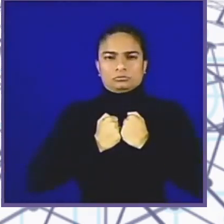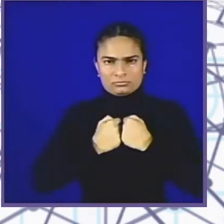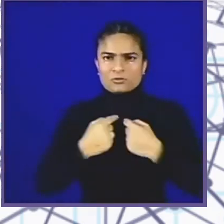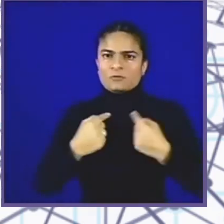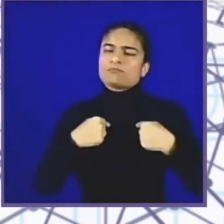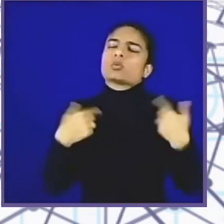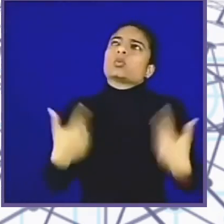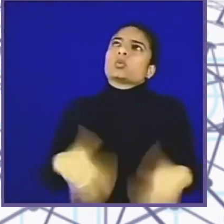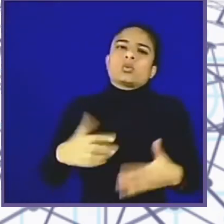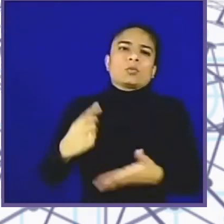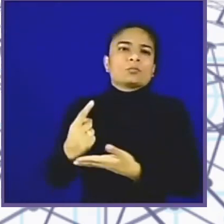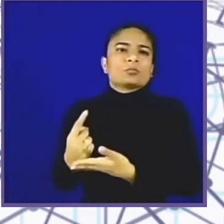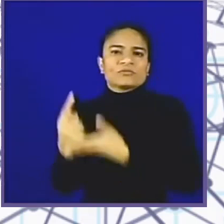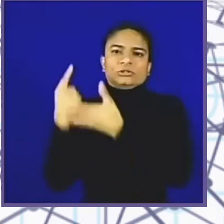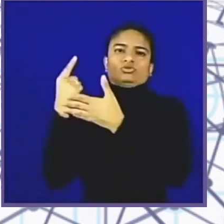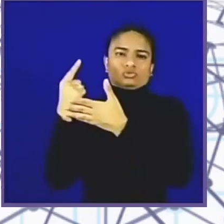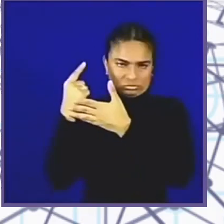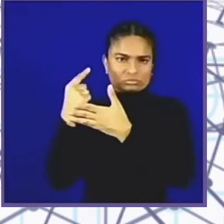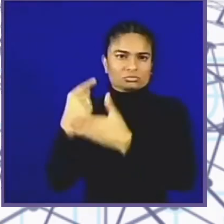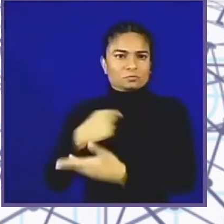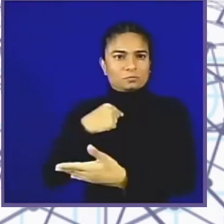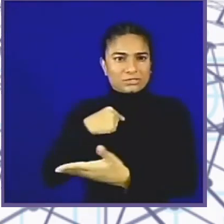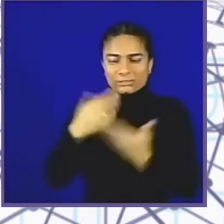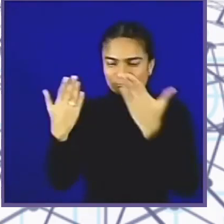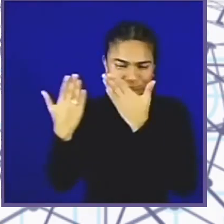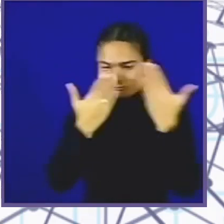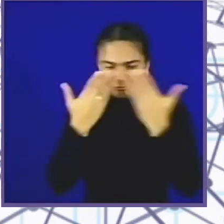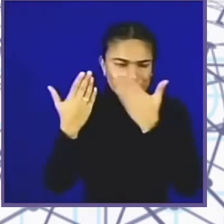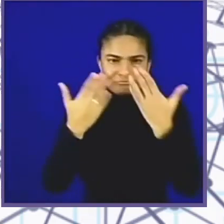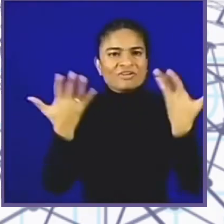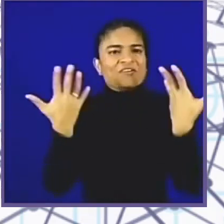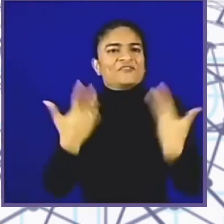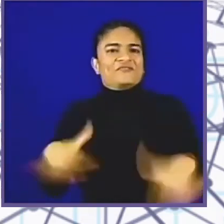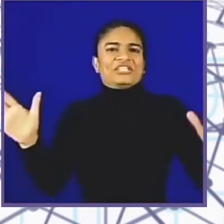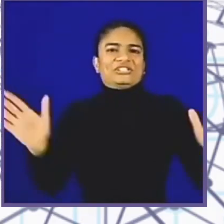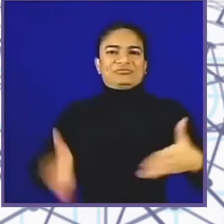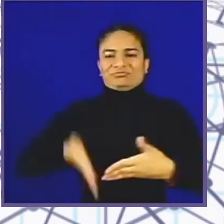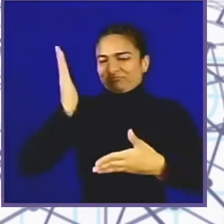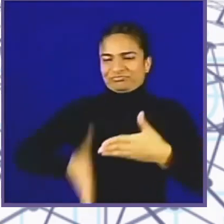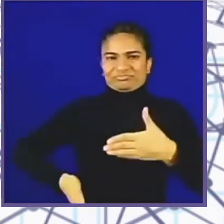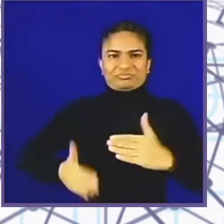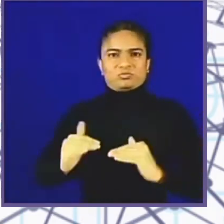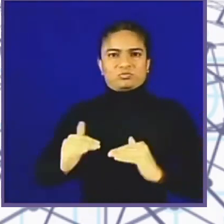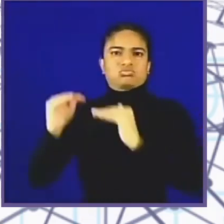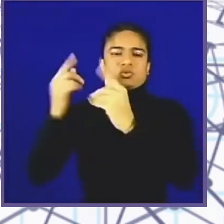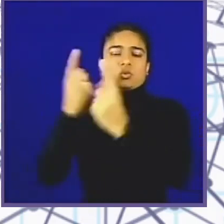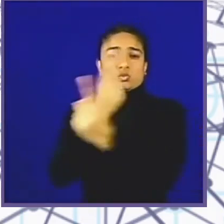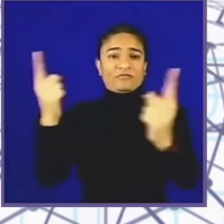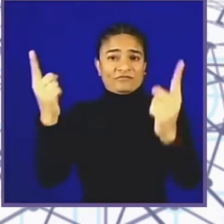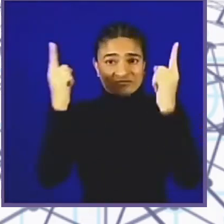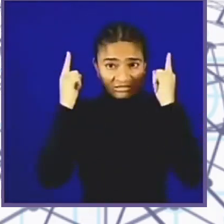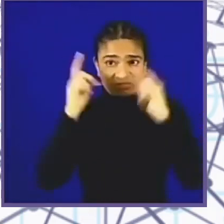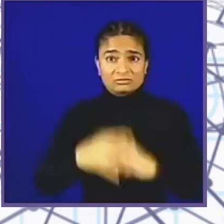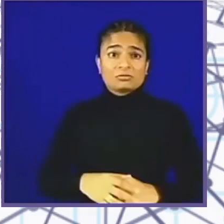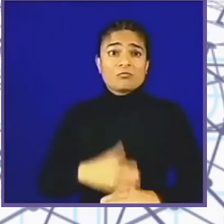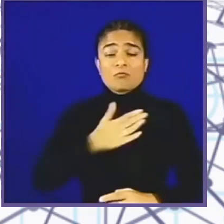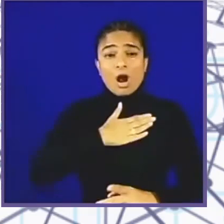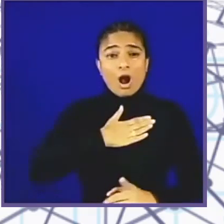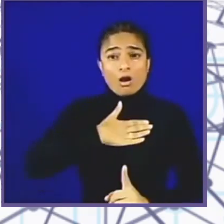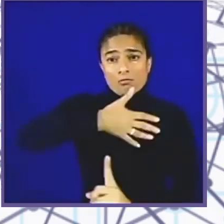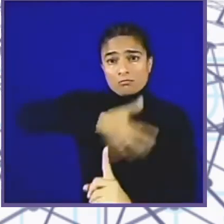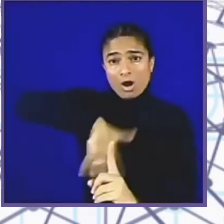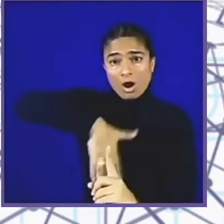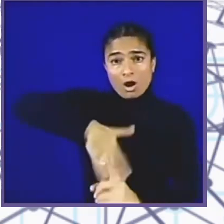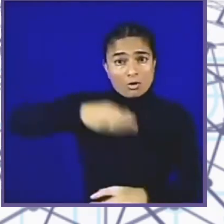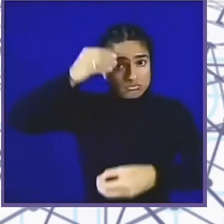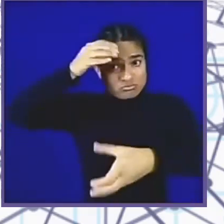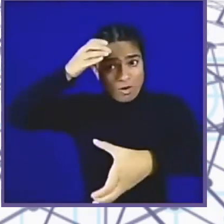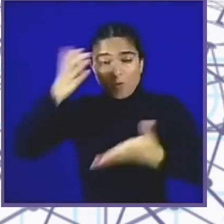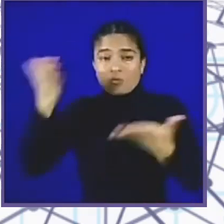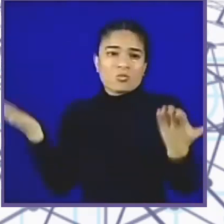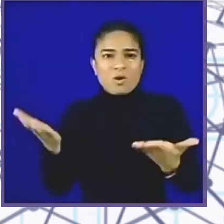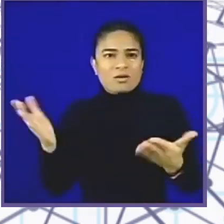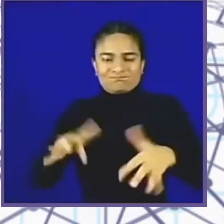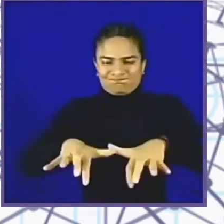in computer science, business and innovation. I've had the wonderful opportunity to run career